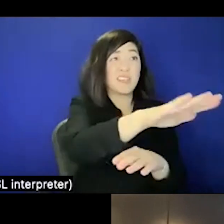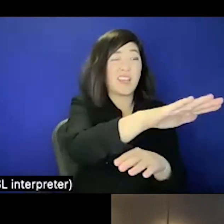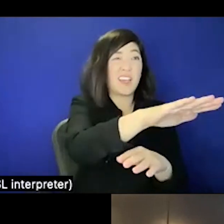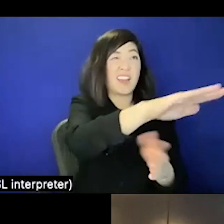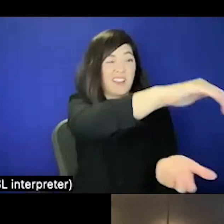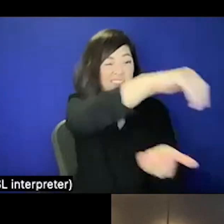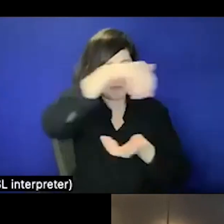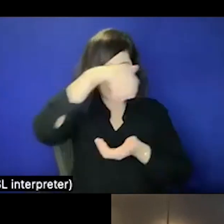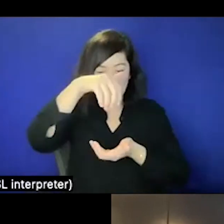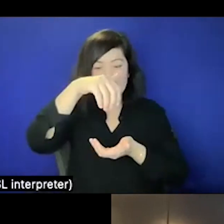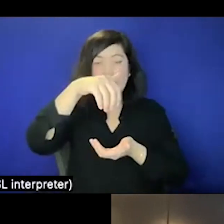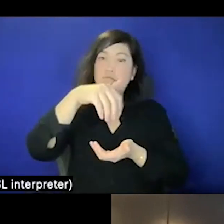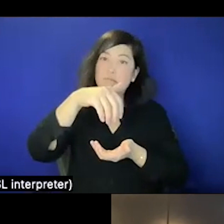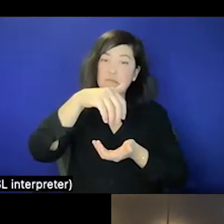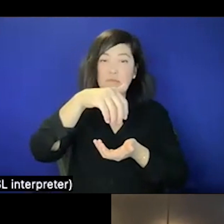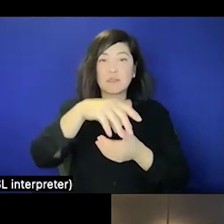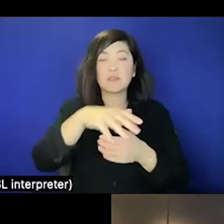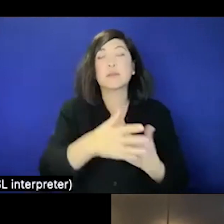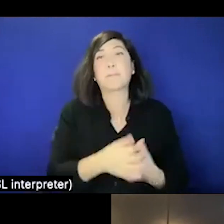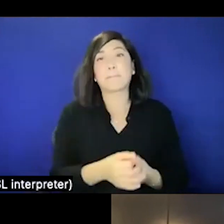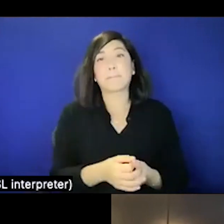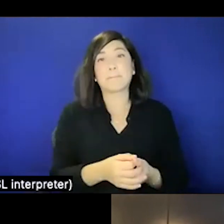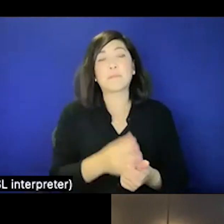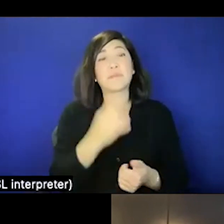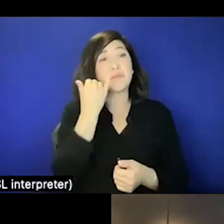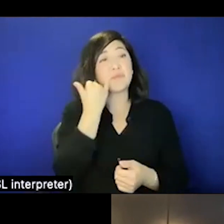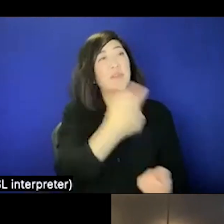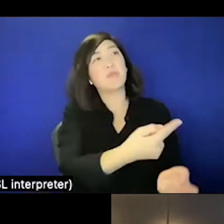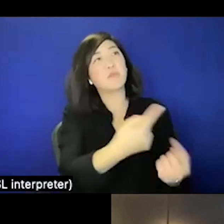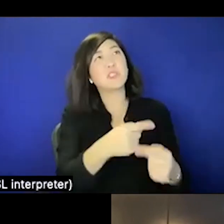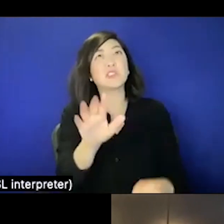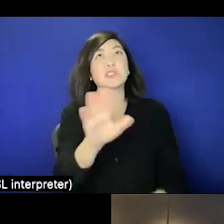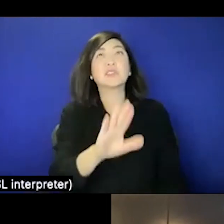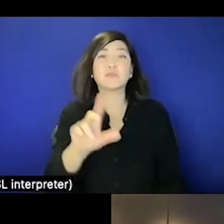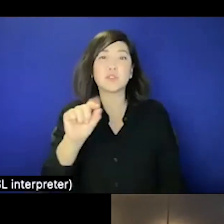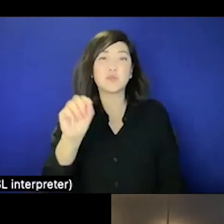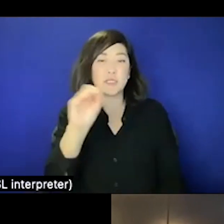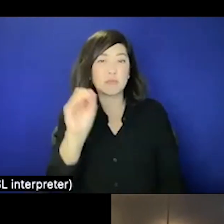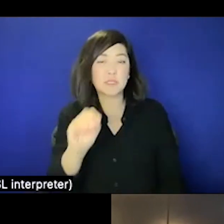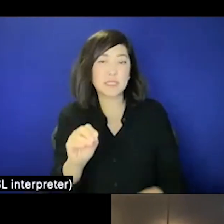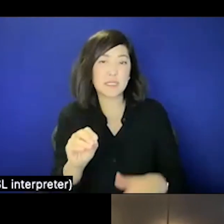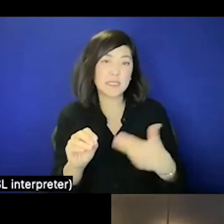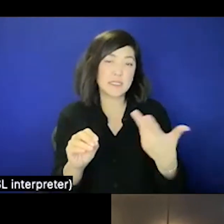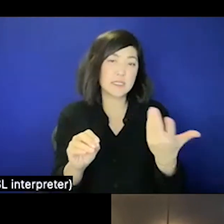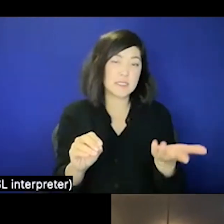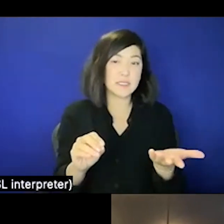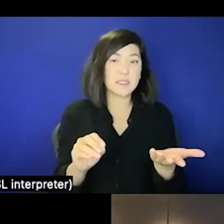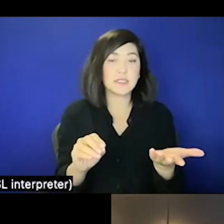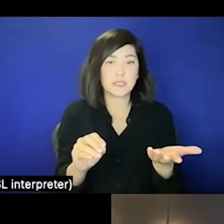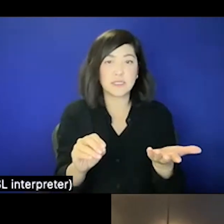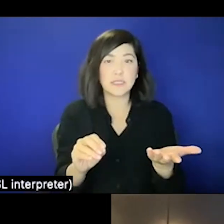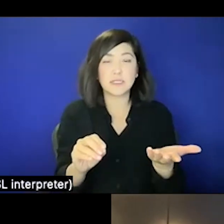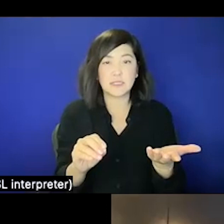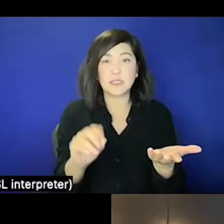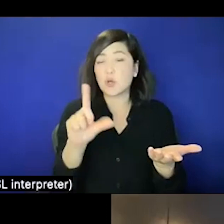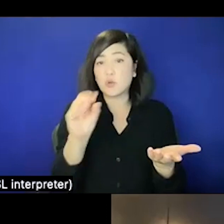If returns are, for argument, say 20% of the total, that means that 20% of your printing